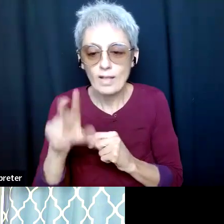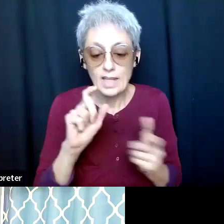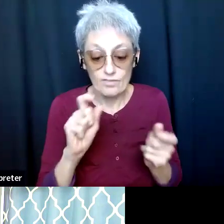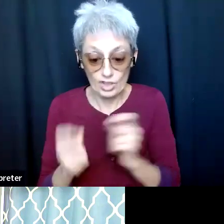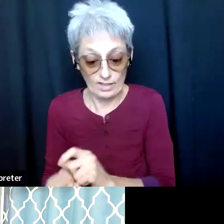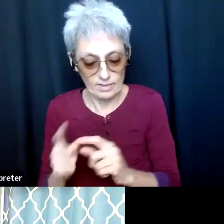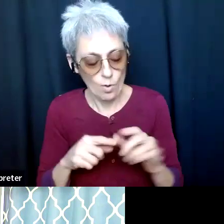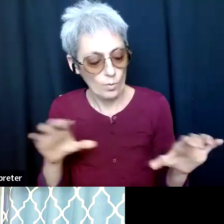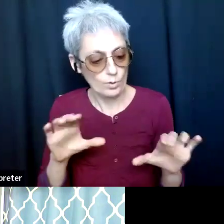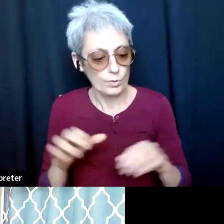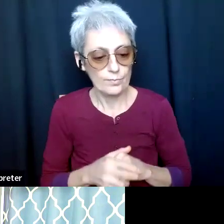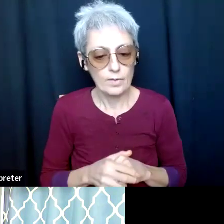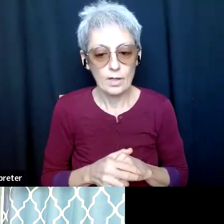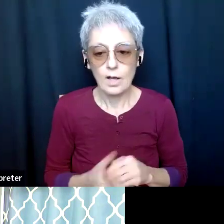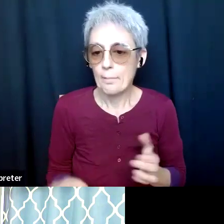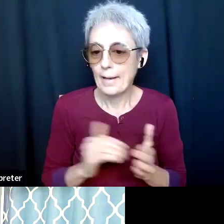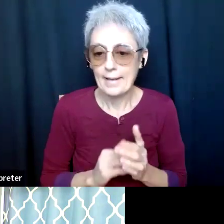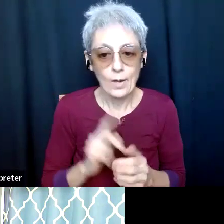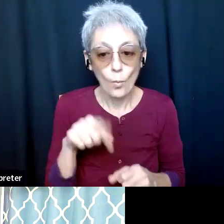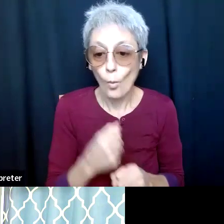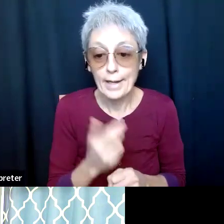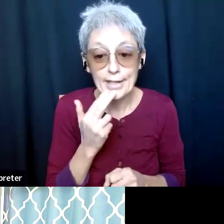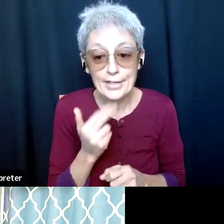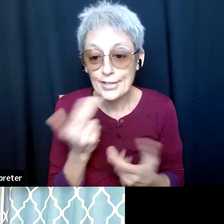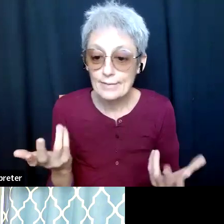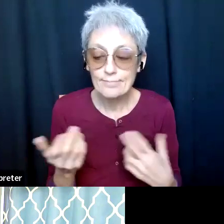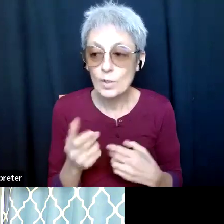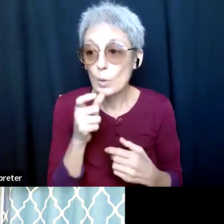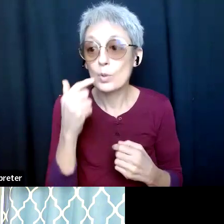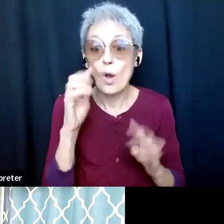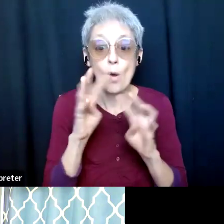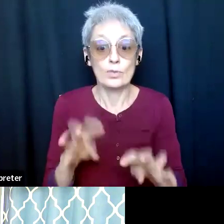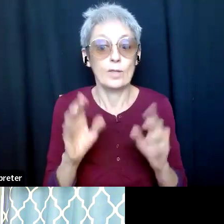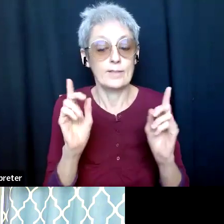take home messages that you would like to give everyone?